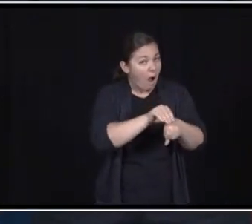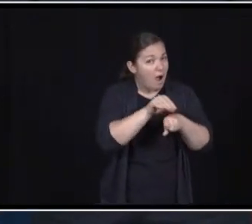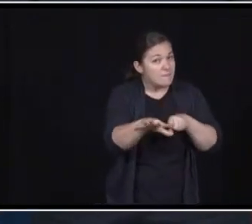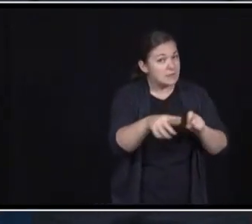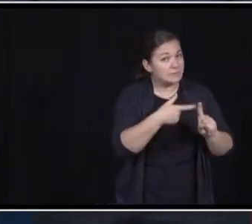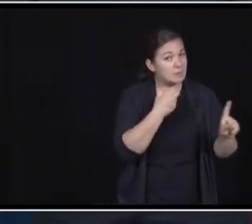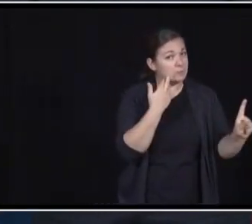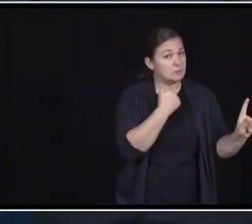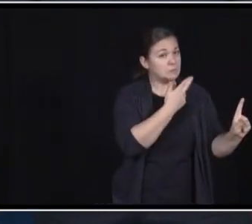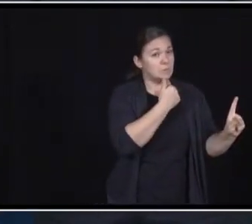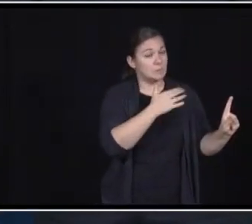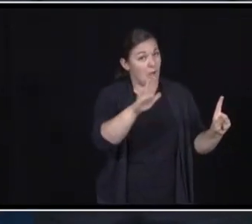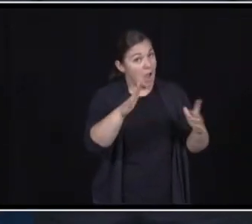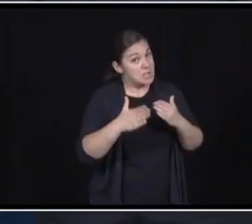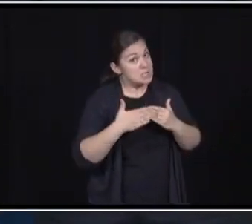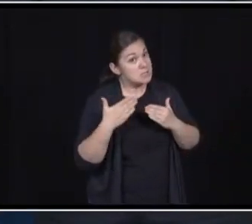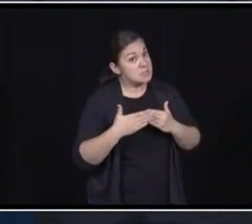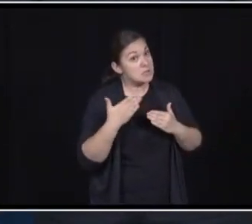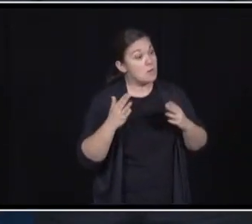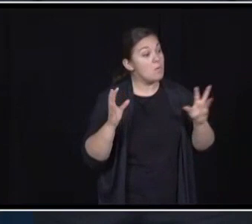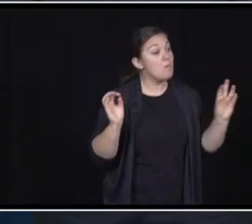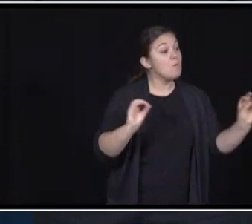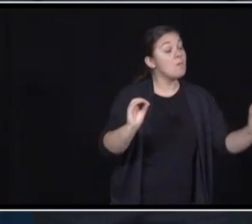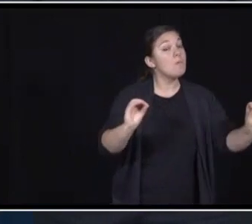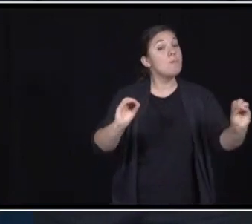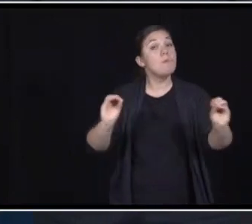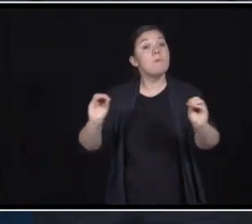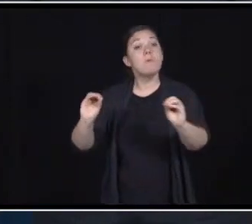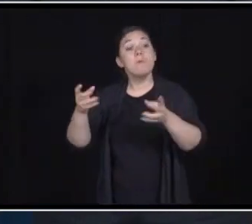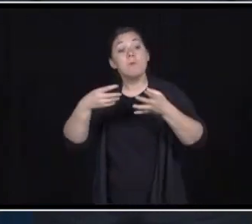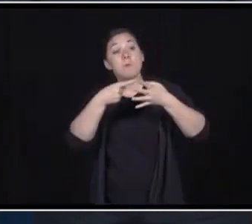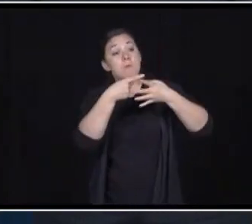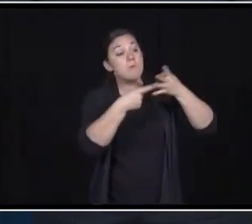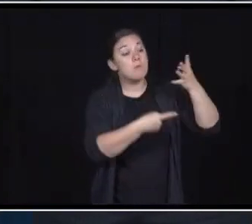before we do it. The easy thing to do is without seeing